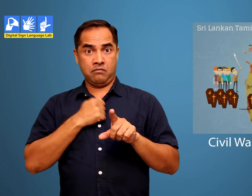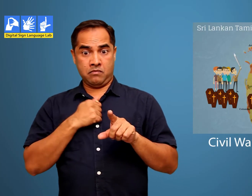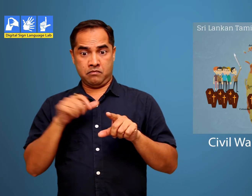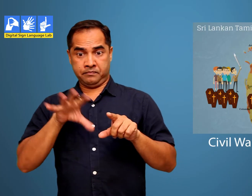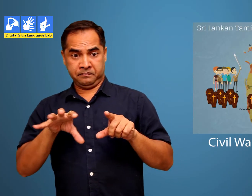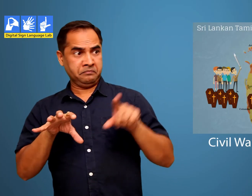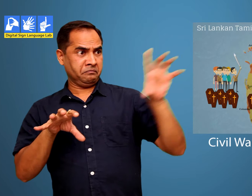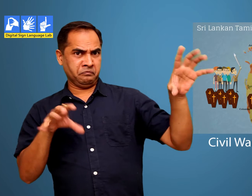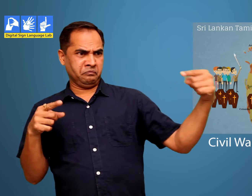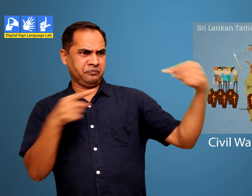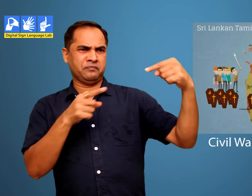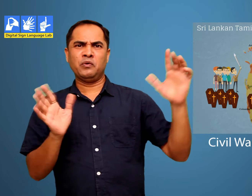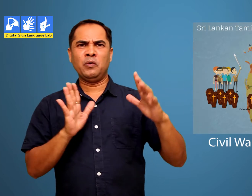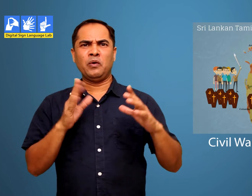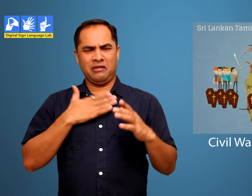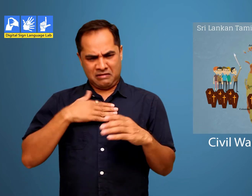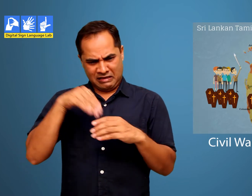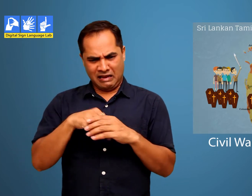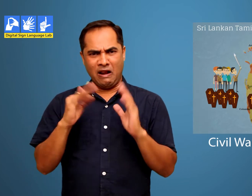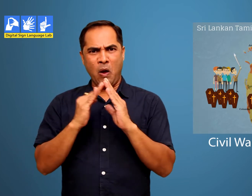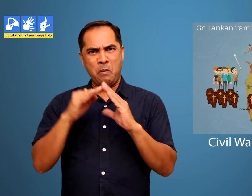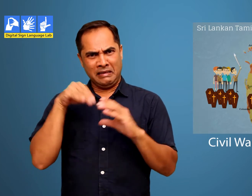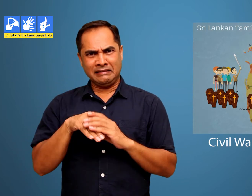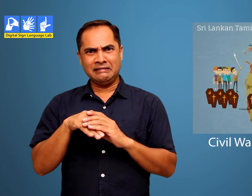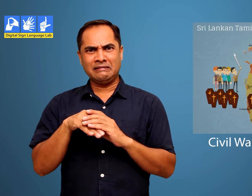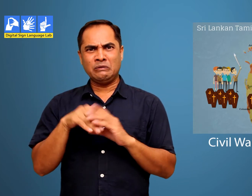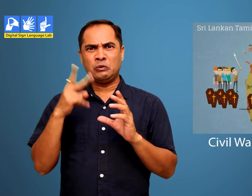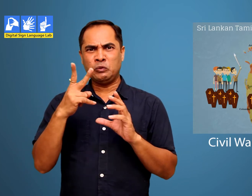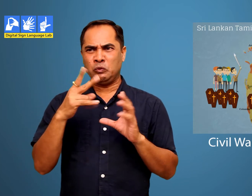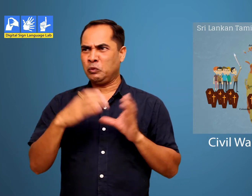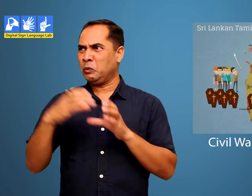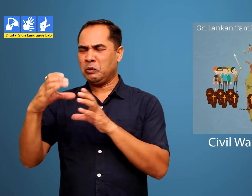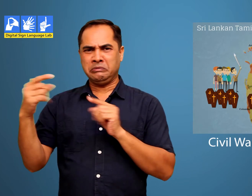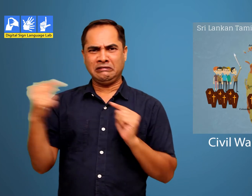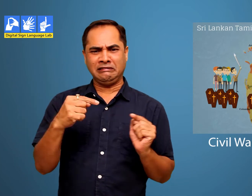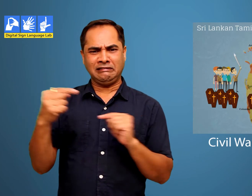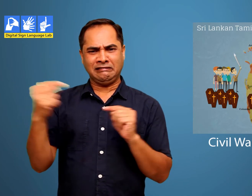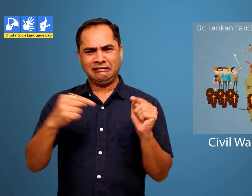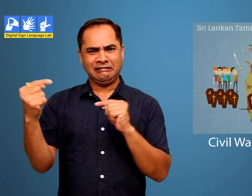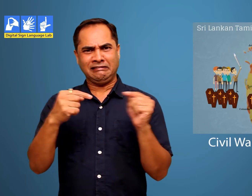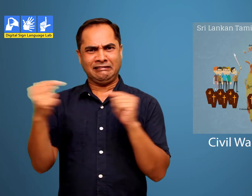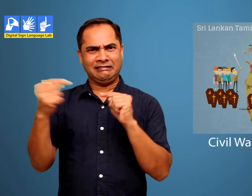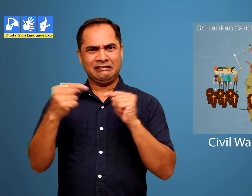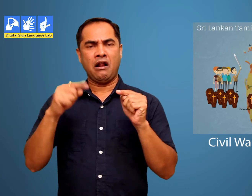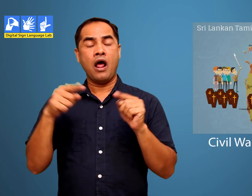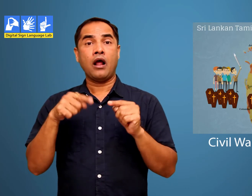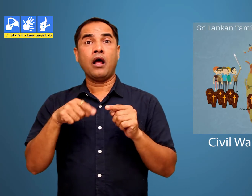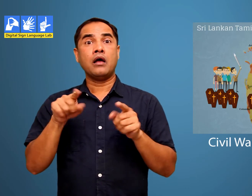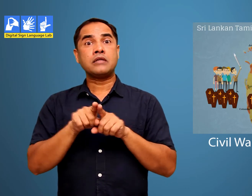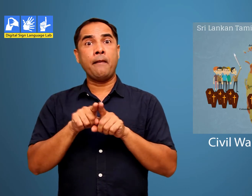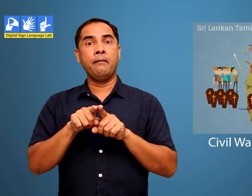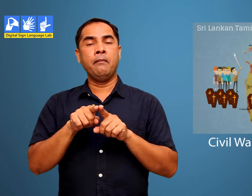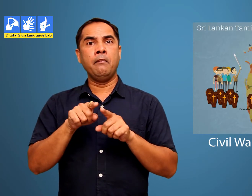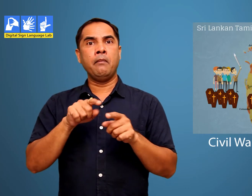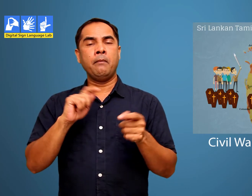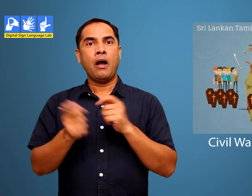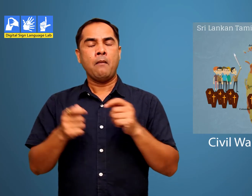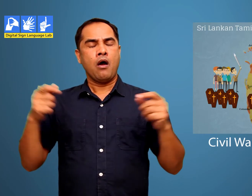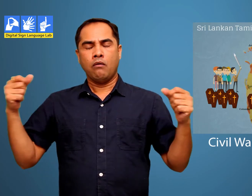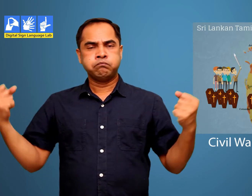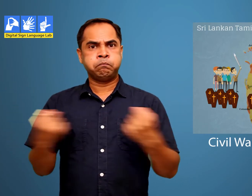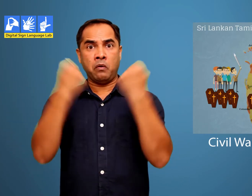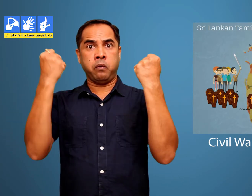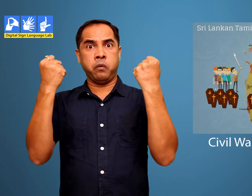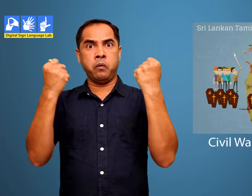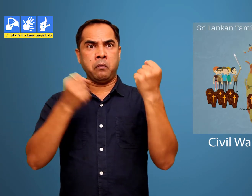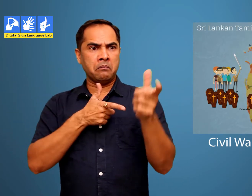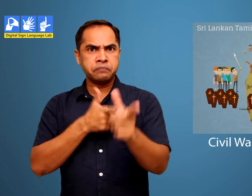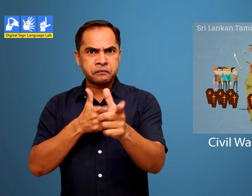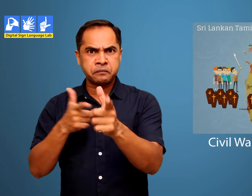becomes so intense that it appears like a war. There were mass killings and